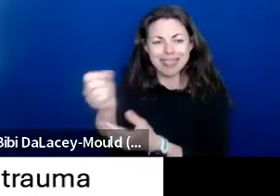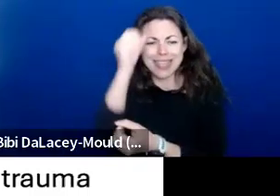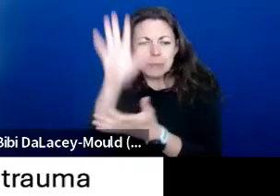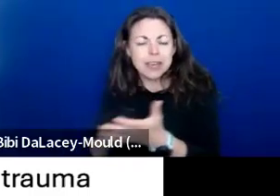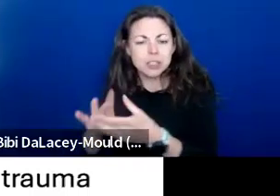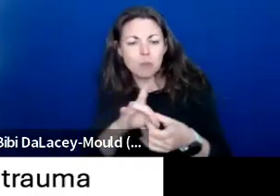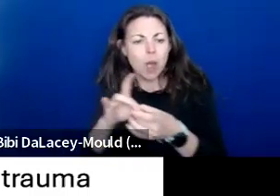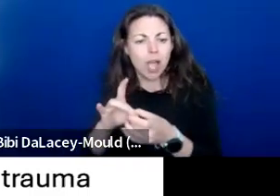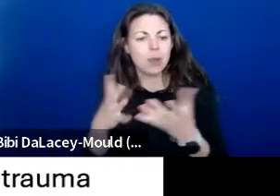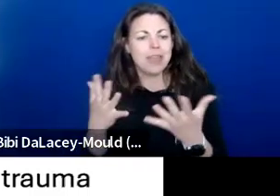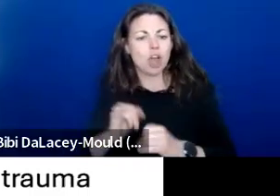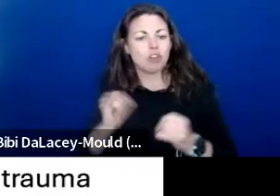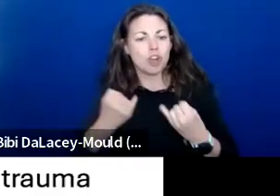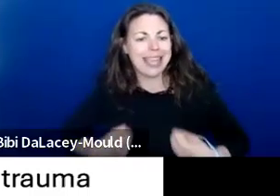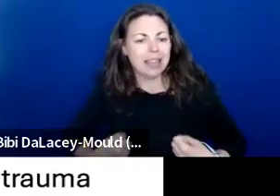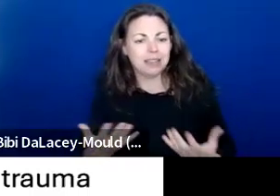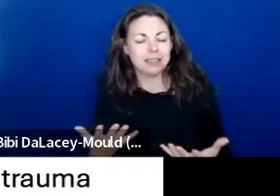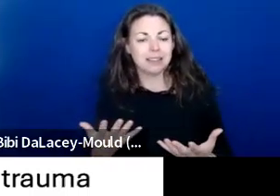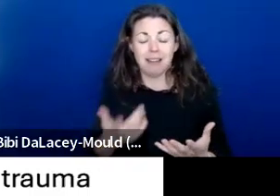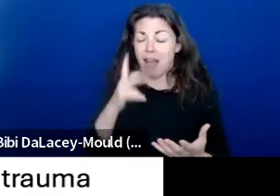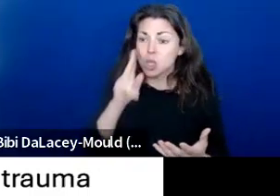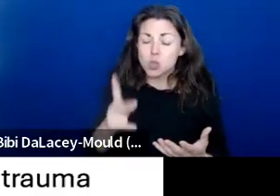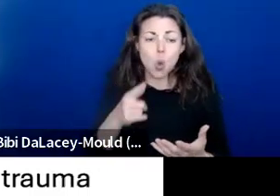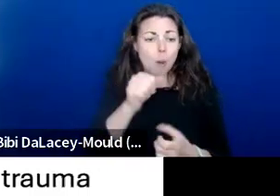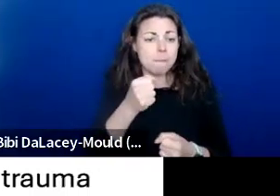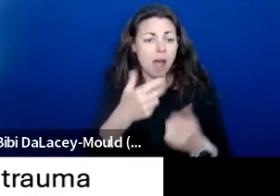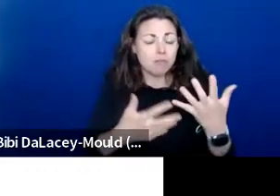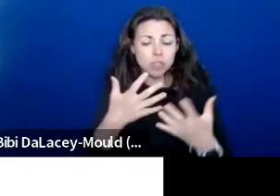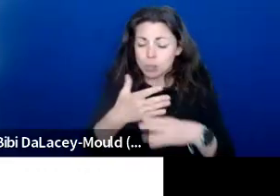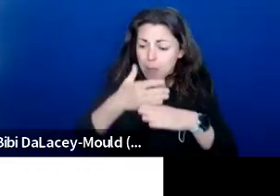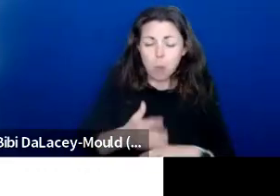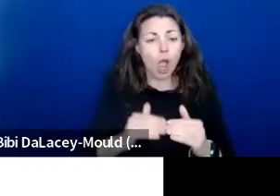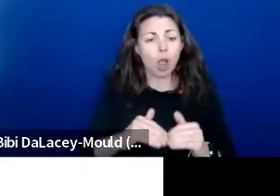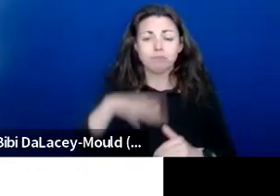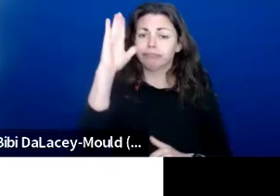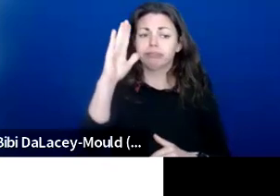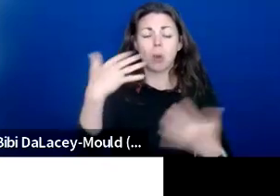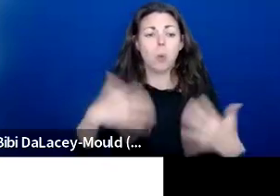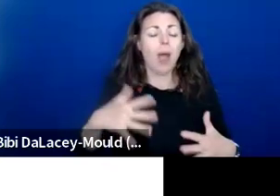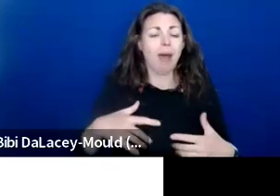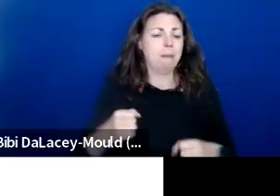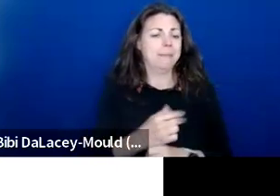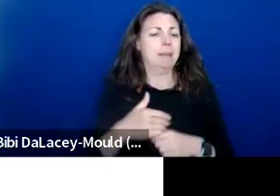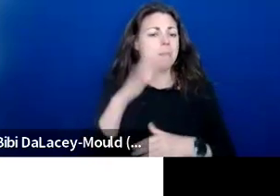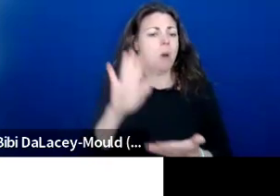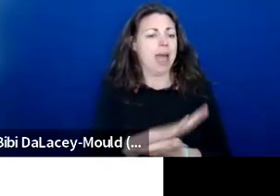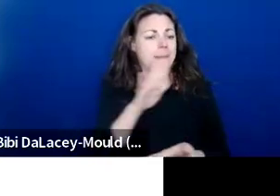I saw a significant improvement in my grades, and I was much happier overall. And as a result of these experiences,